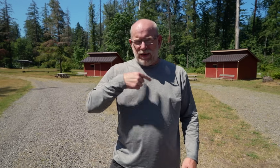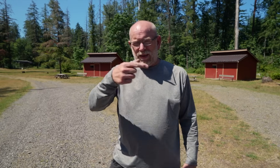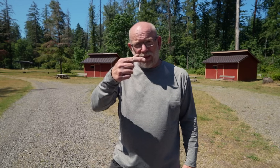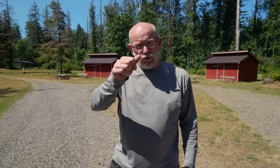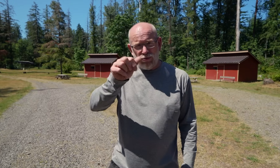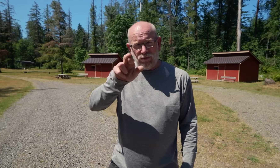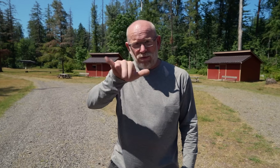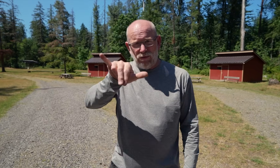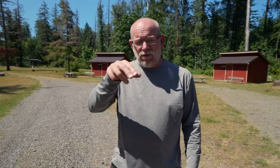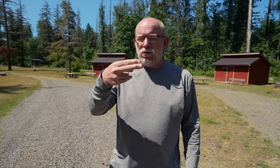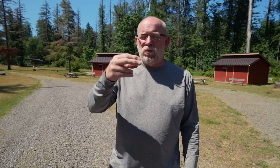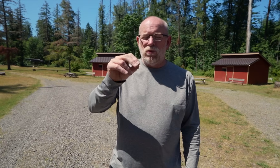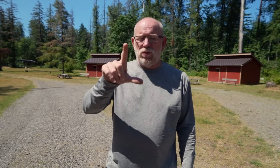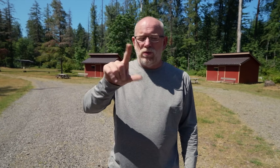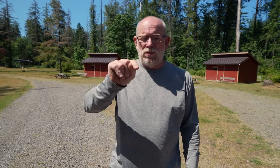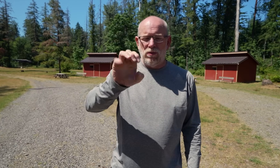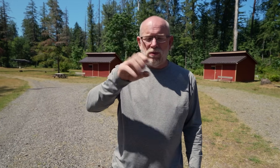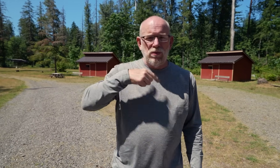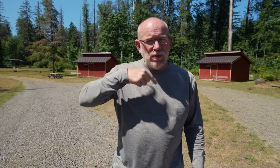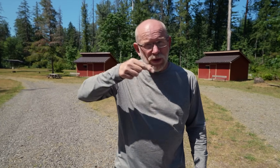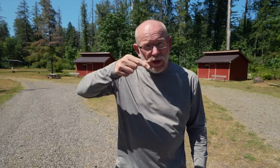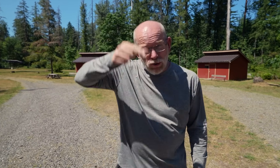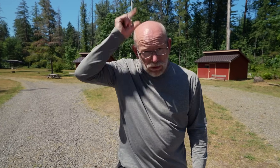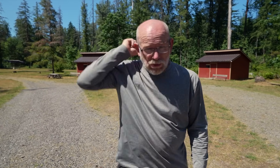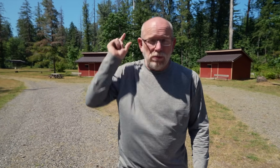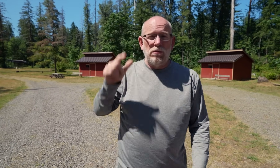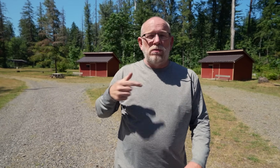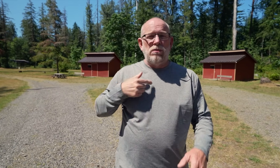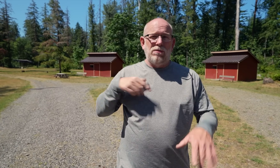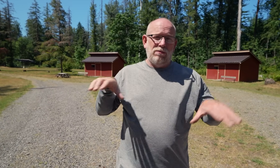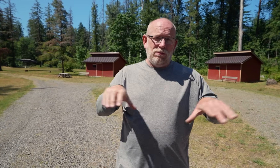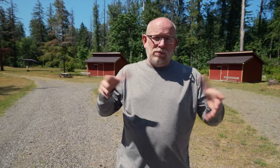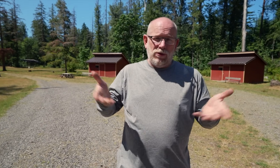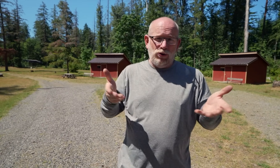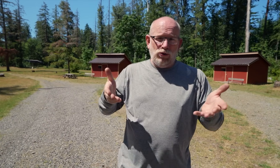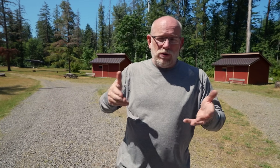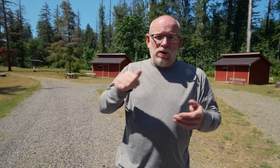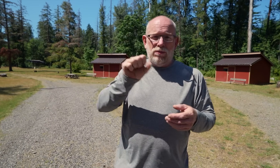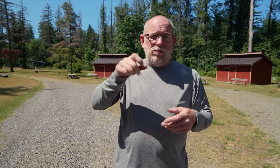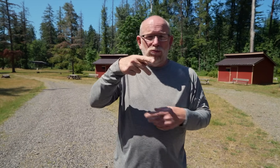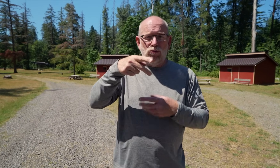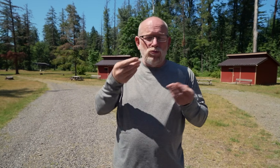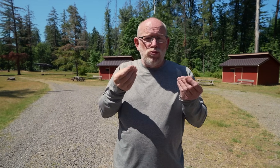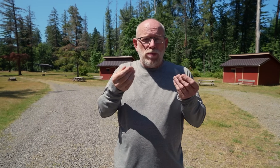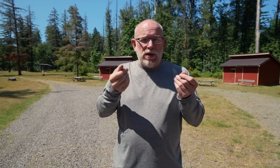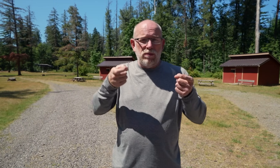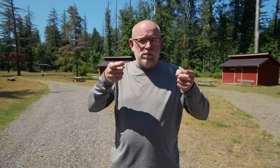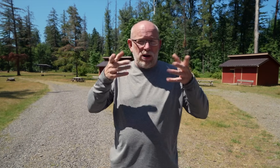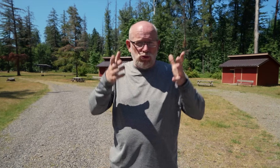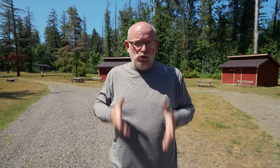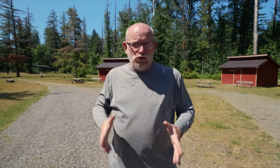I’m Gary Holte. I’m the property manager here.